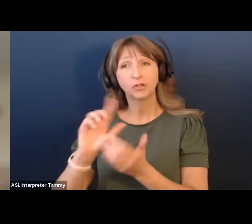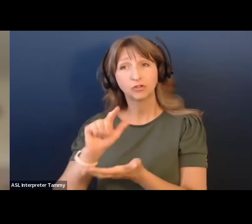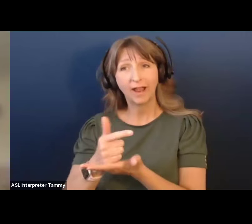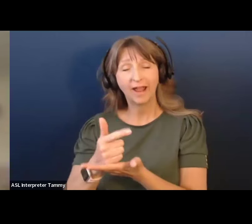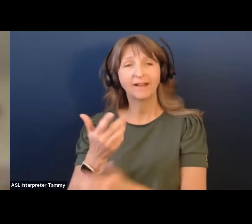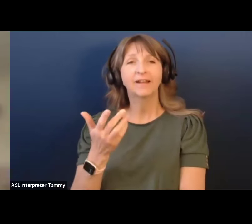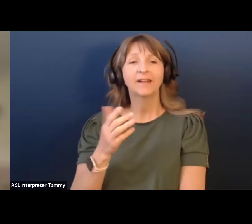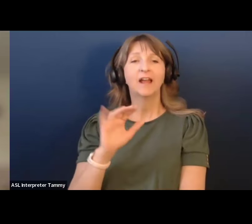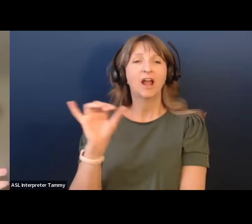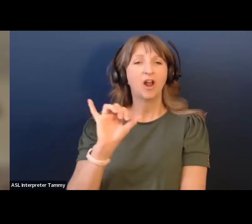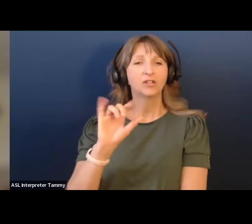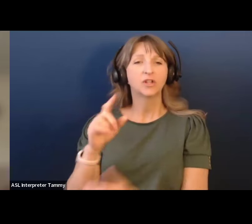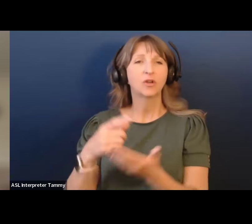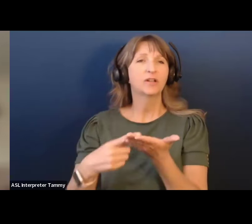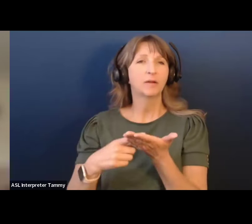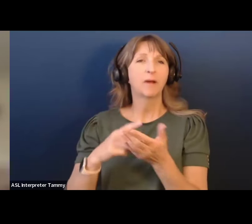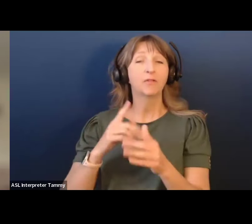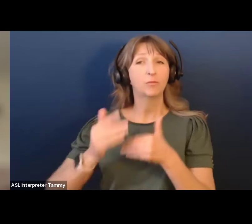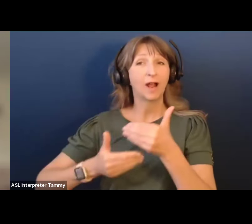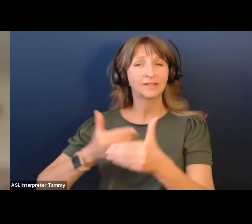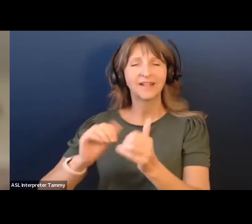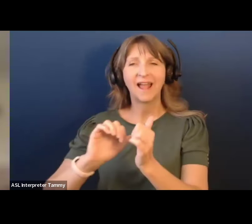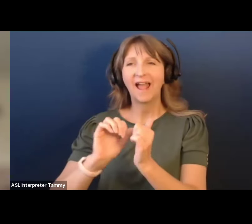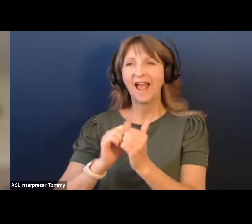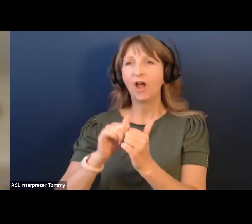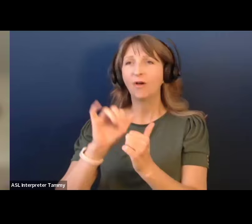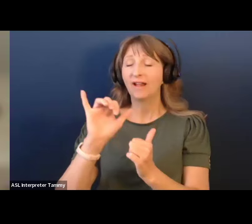especially about how all of these stages have been shaped by being a low income student.